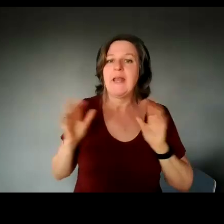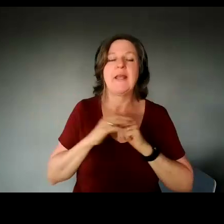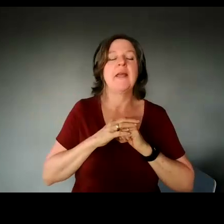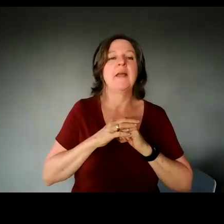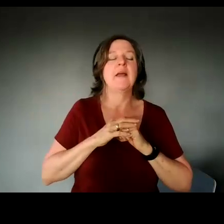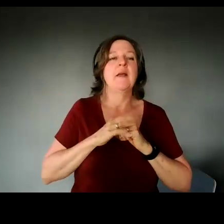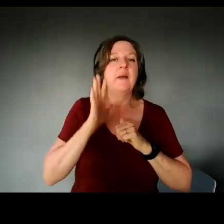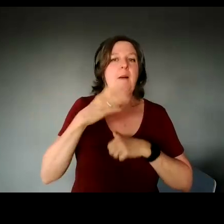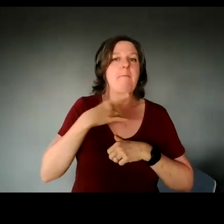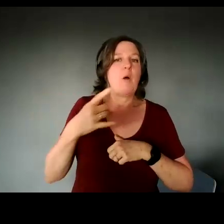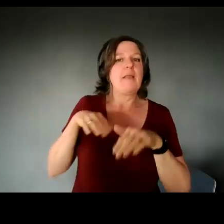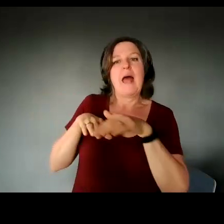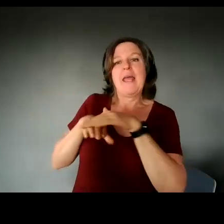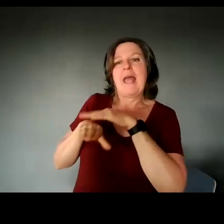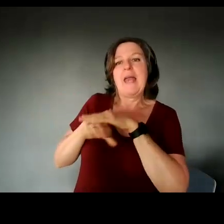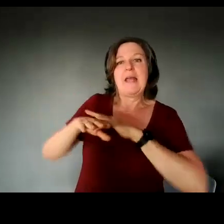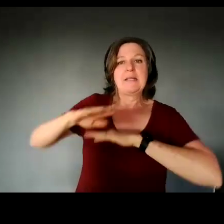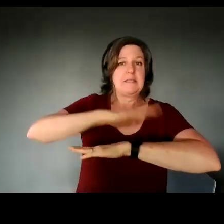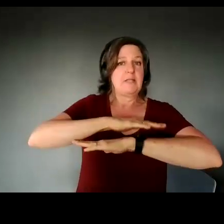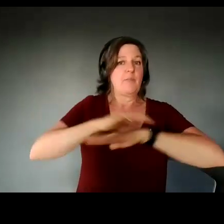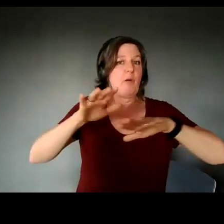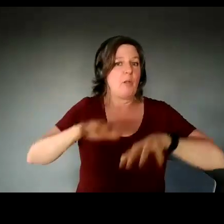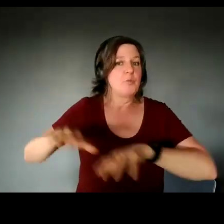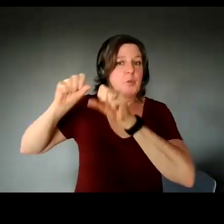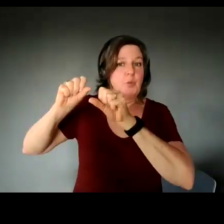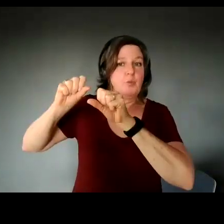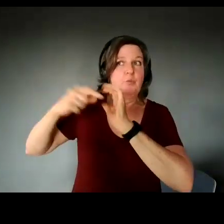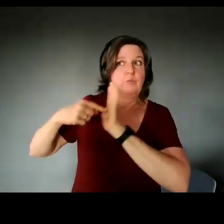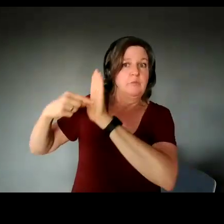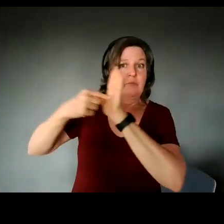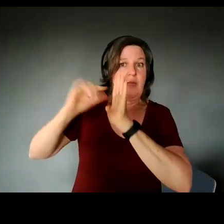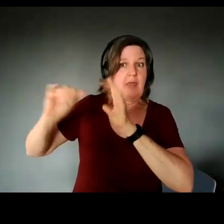an accessible platform to host that on, then we would also love to hear from you and would